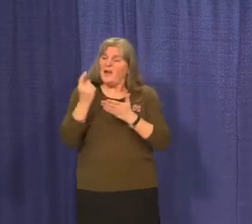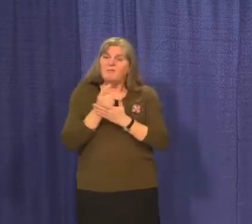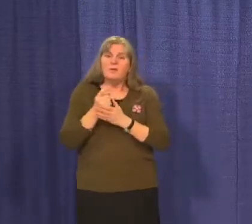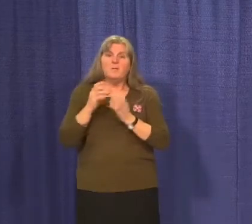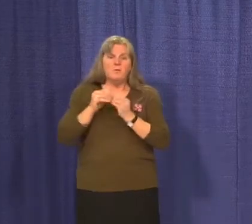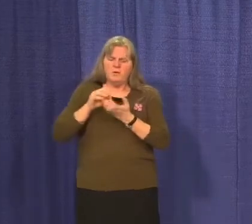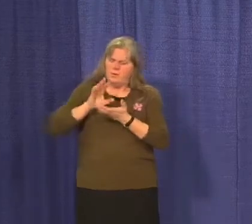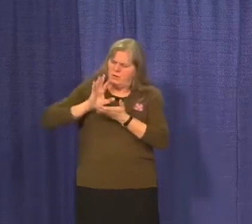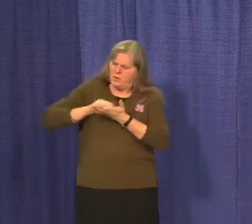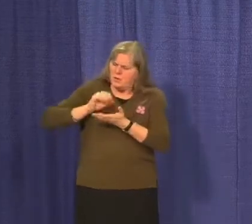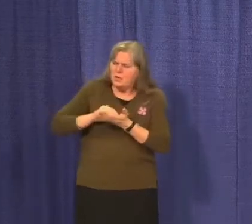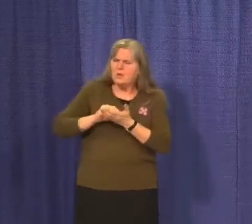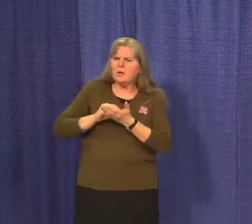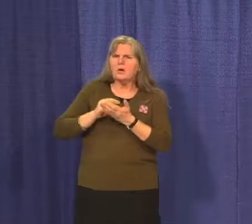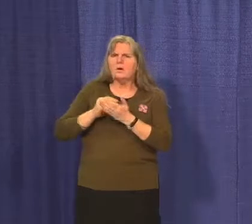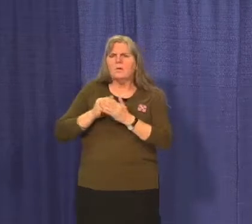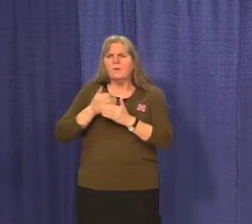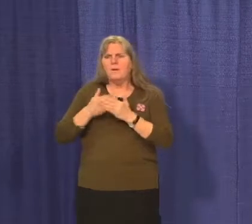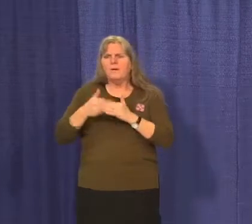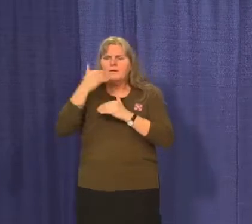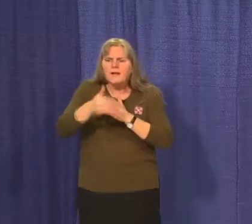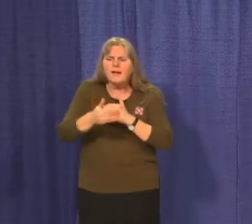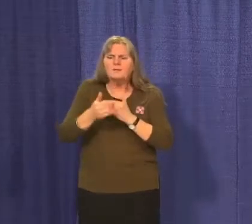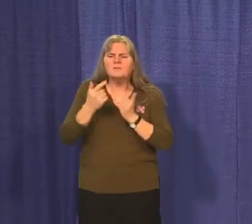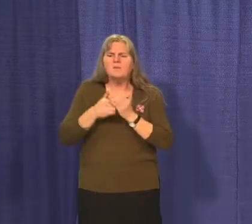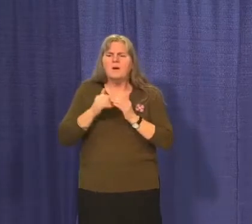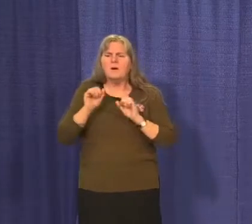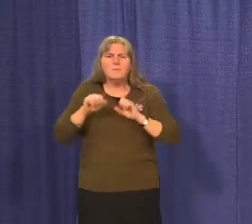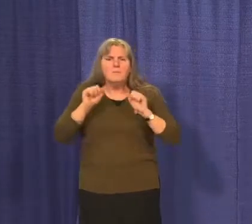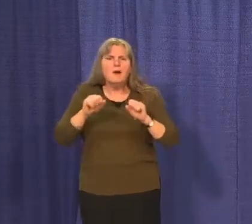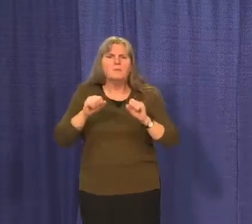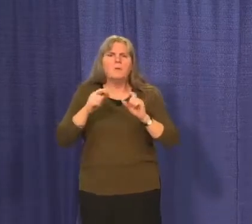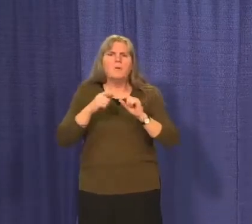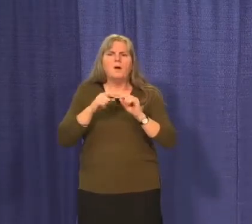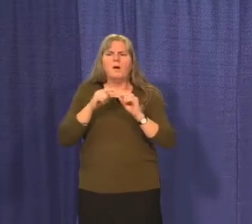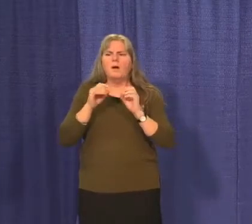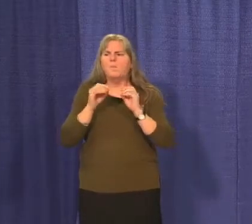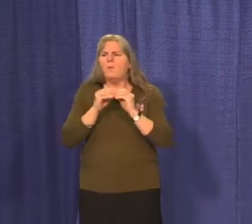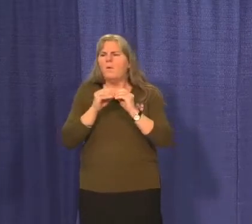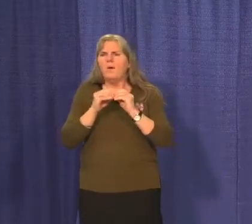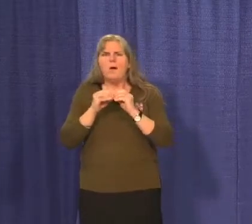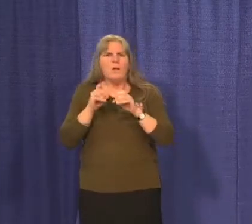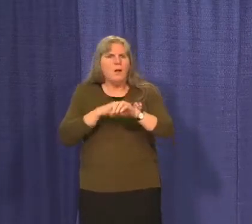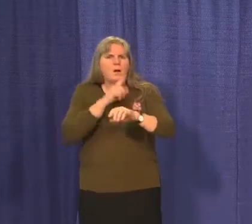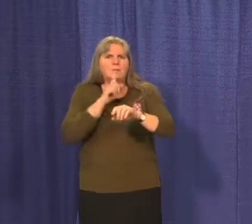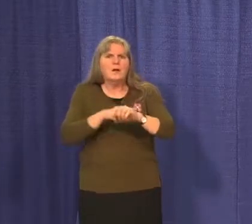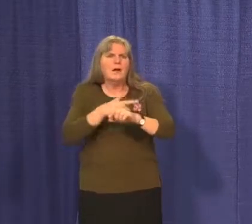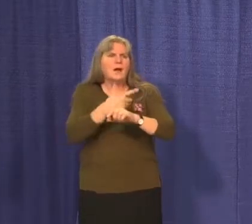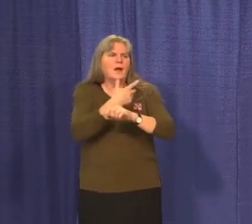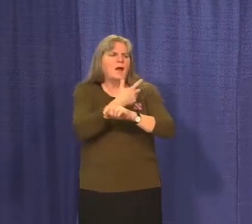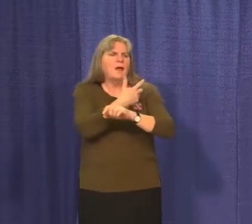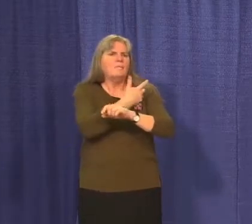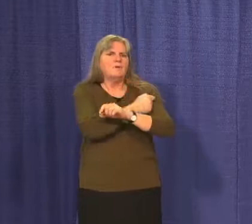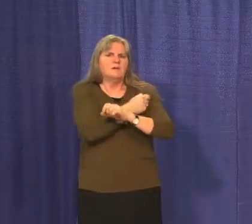more week by week about what to expect and what might be possible. We will learn more about how long the vaccine lasts, how